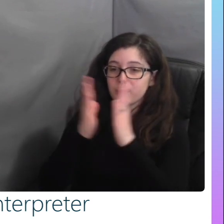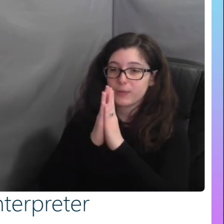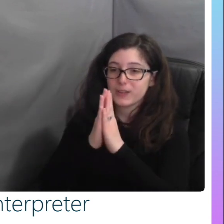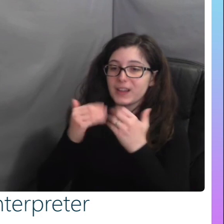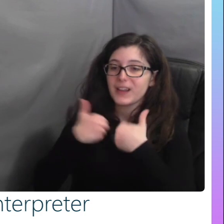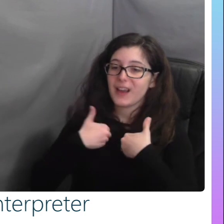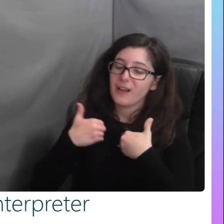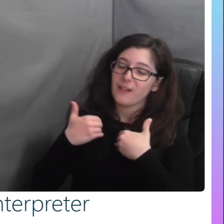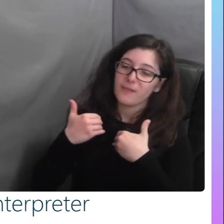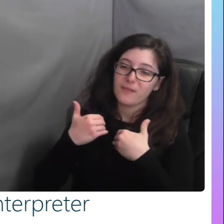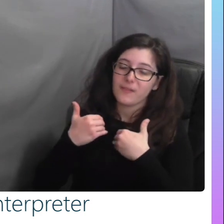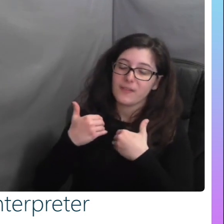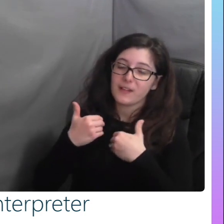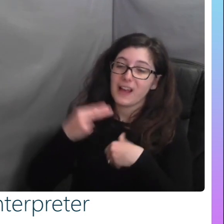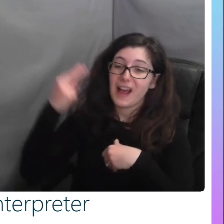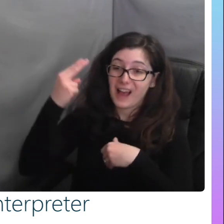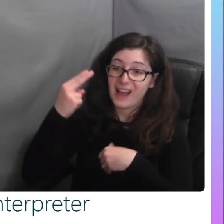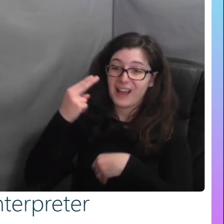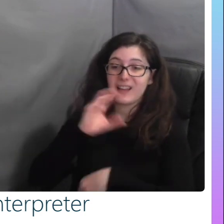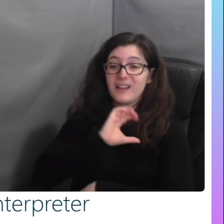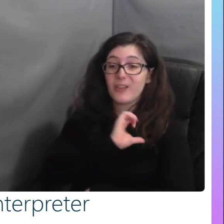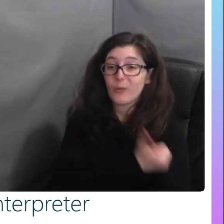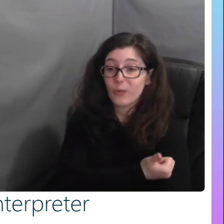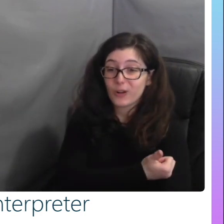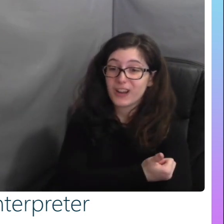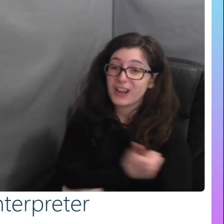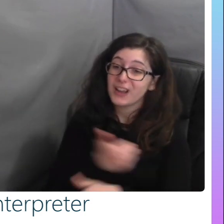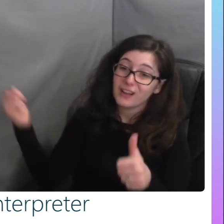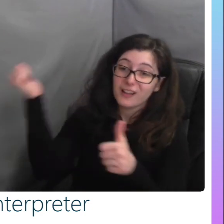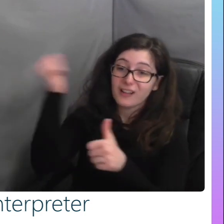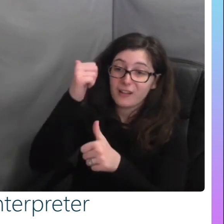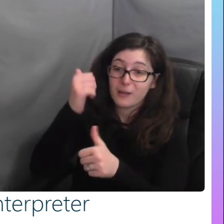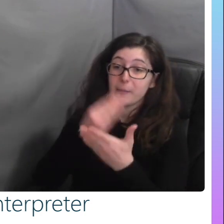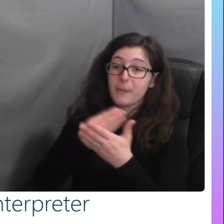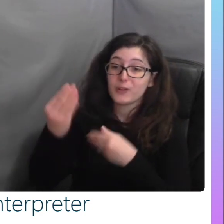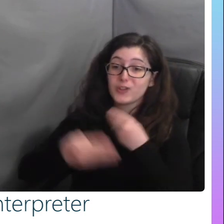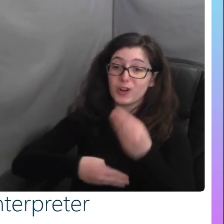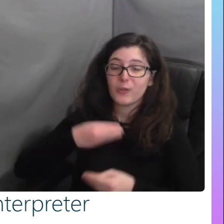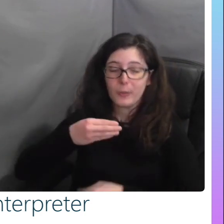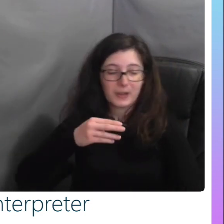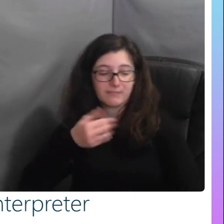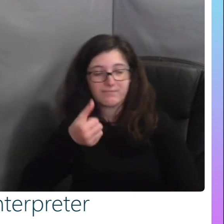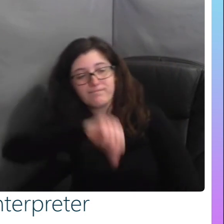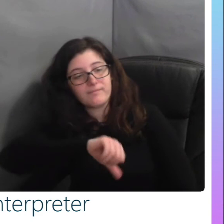to be able to say, "Yeah, no, you don't get that exception". I also often involve- Great point.